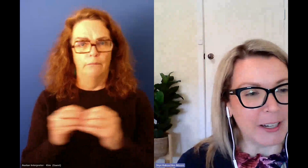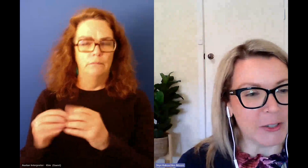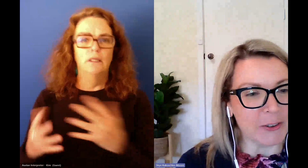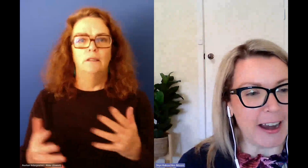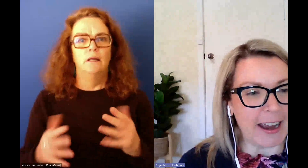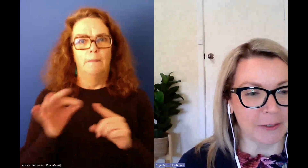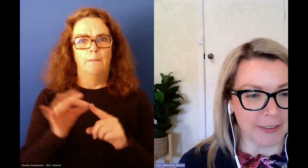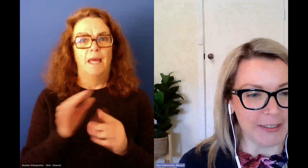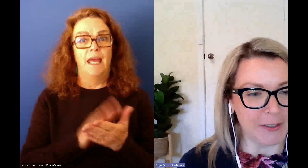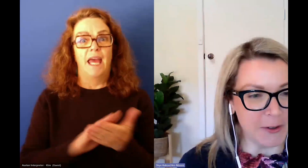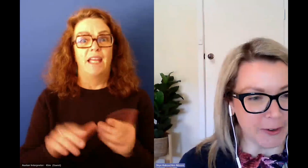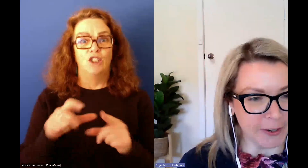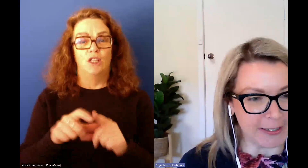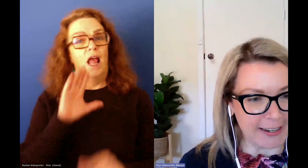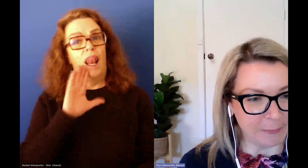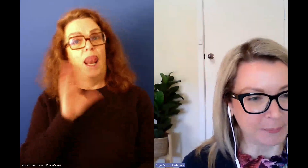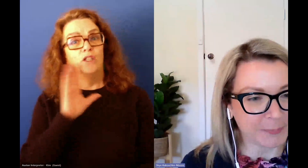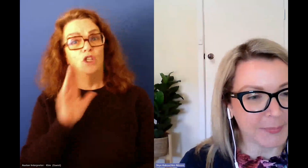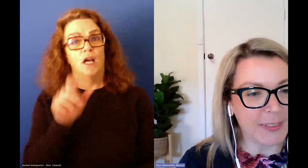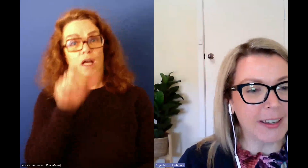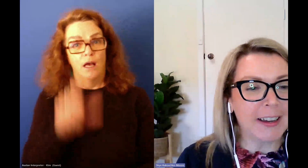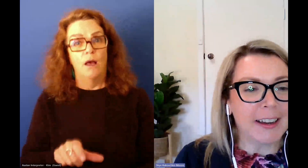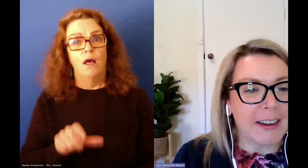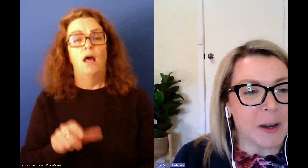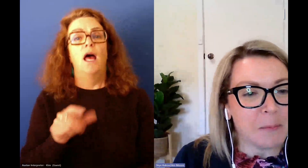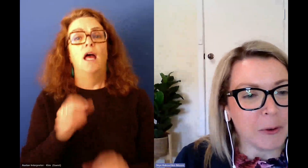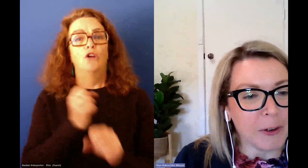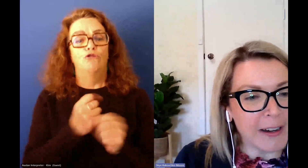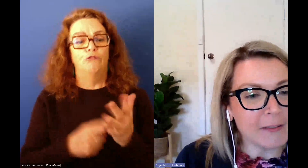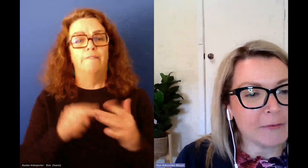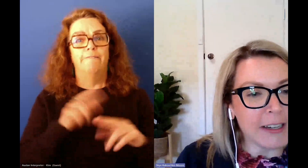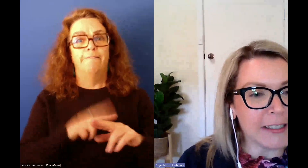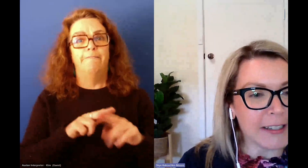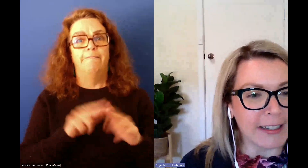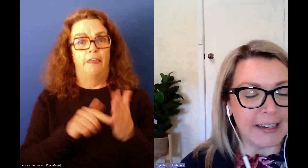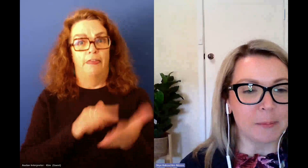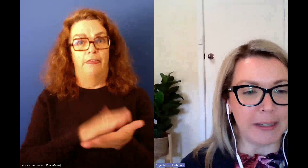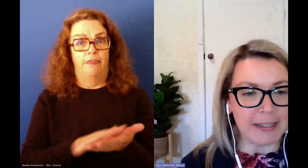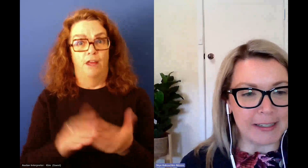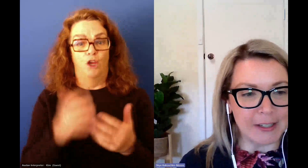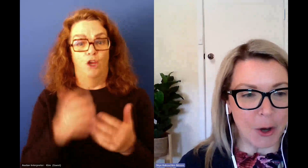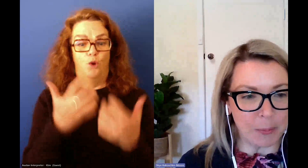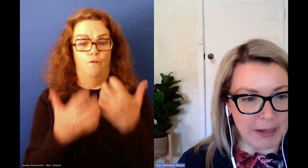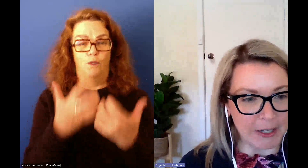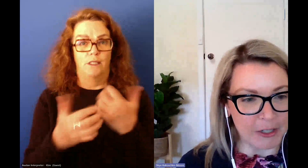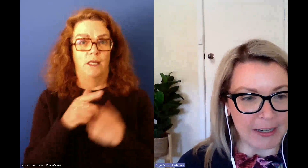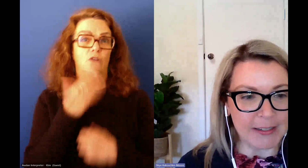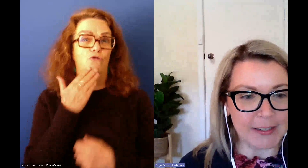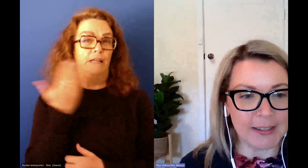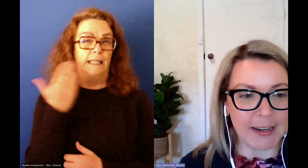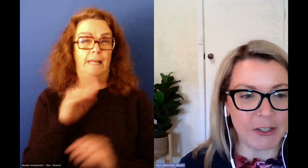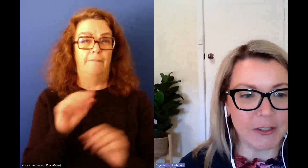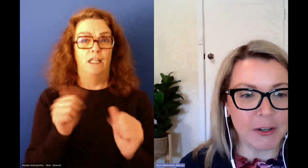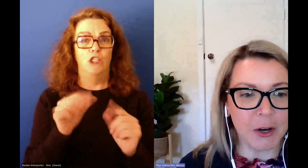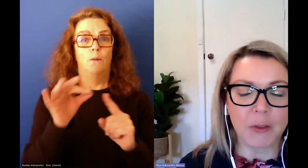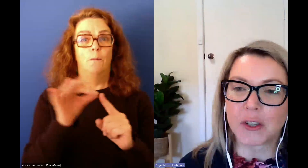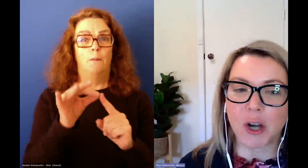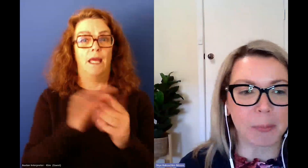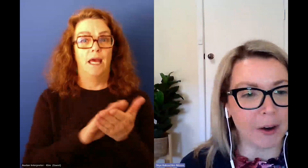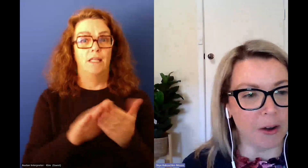lecturer at Griffith University. Maria recently completed her PhD dissertation on the topic